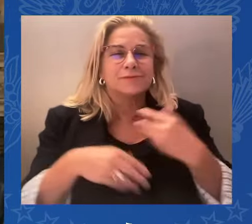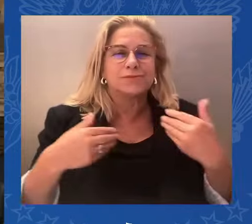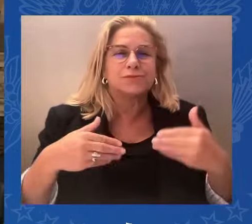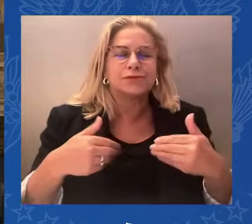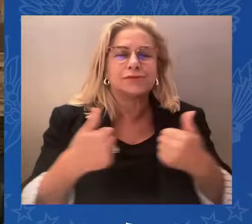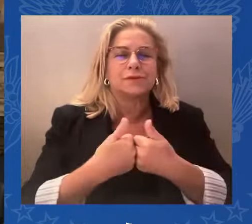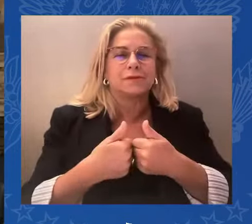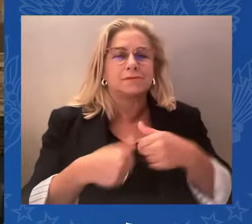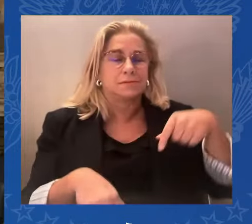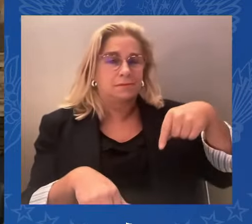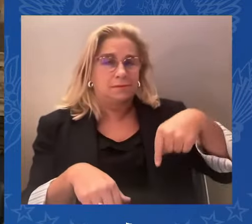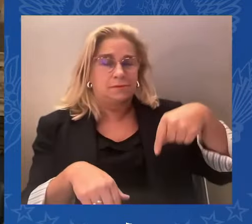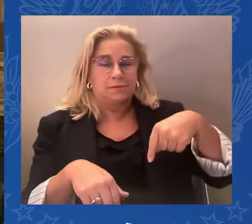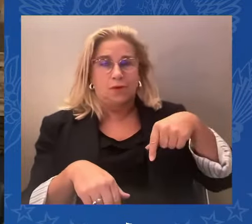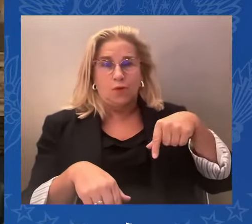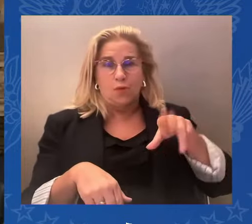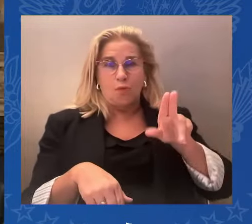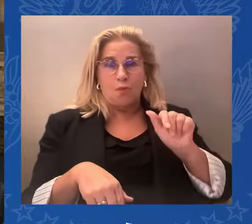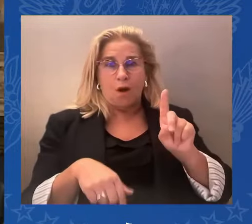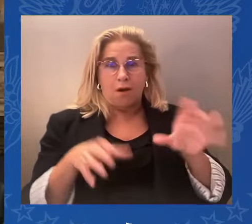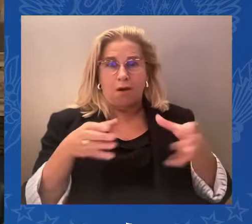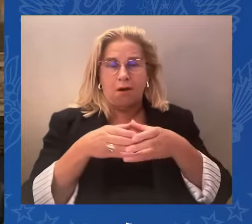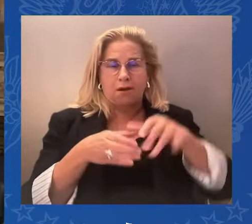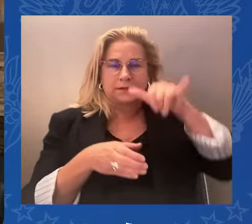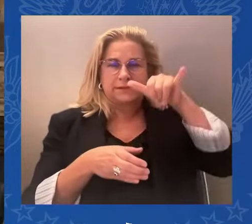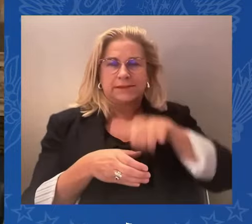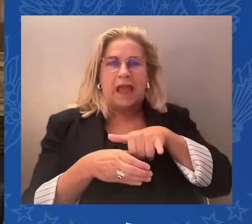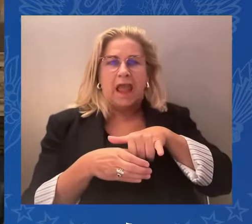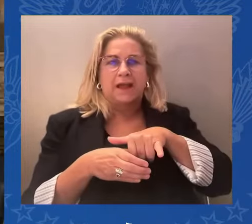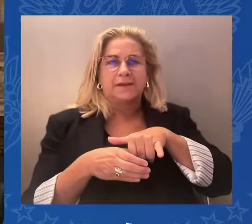And I'd like to start by recognizing Prime Minister Modi.